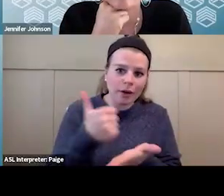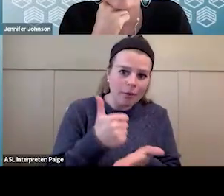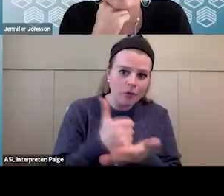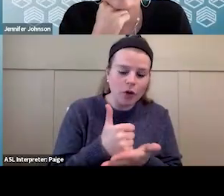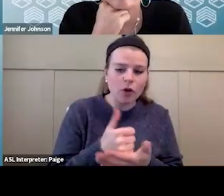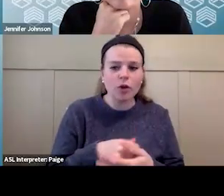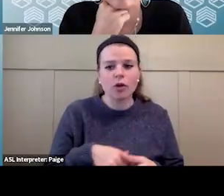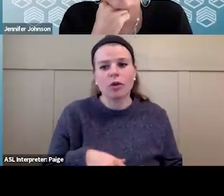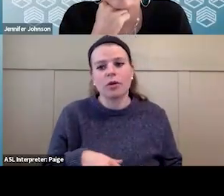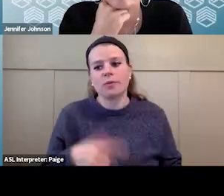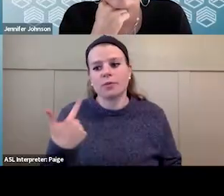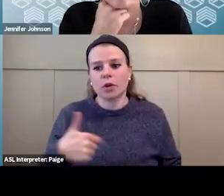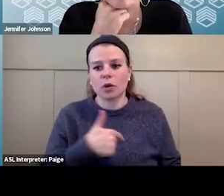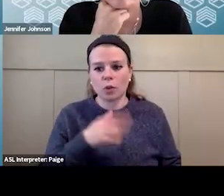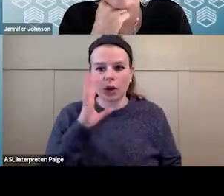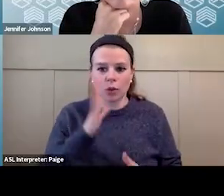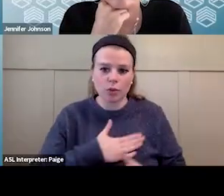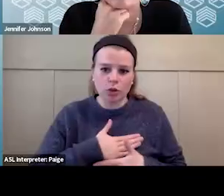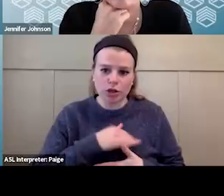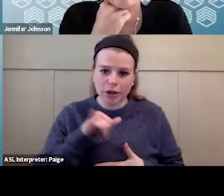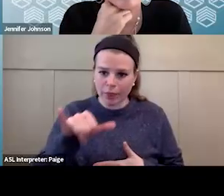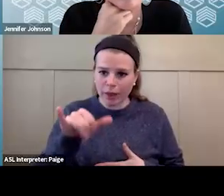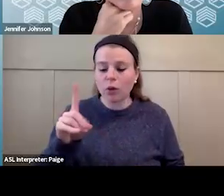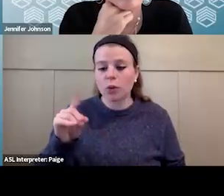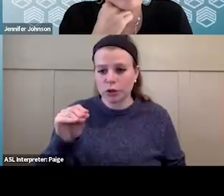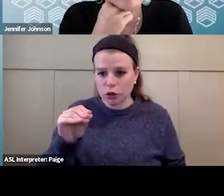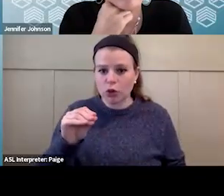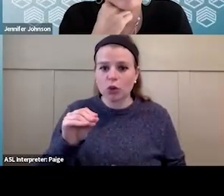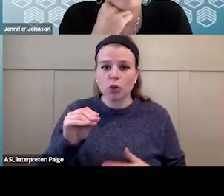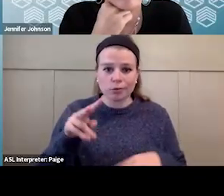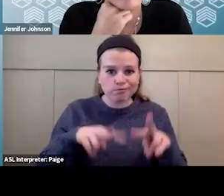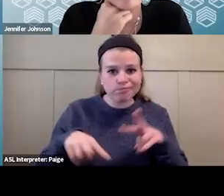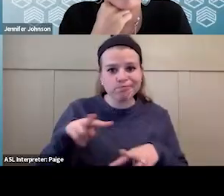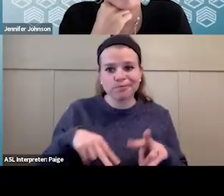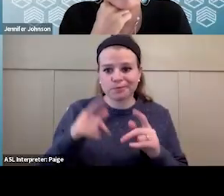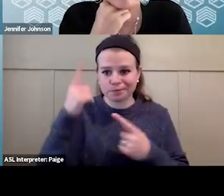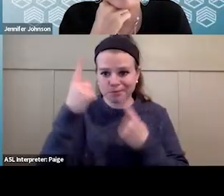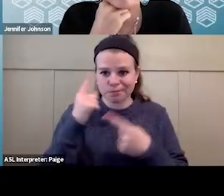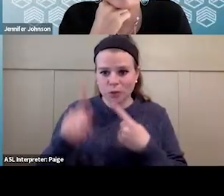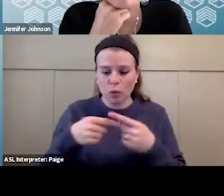Um, we, uh, would greatly appreciate that. We do take this in con- into consideration when planning future work.